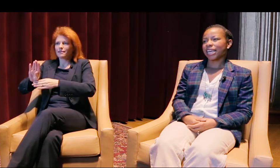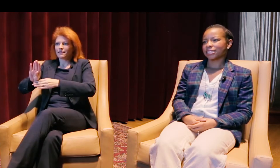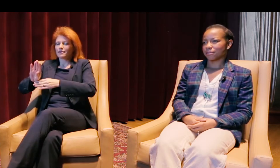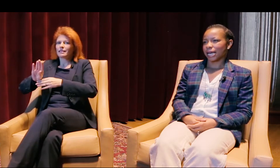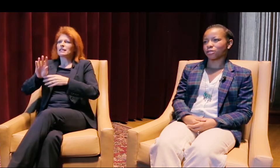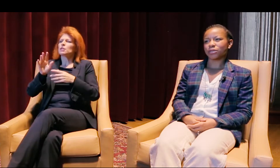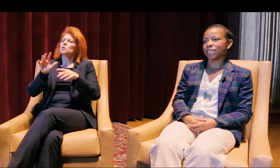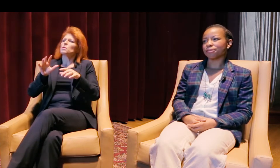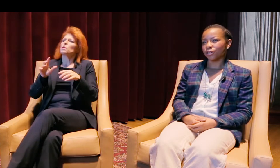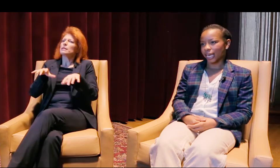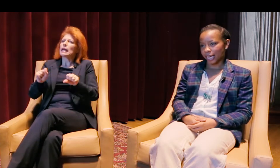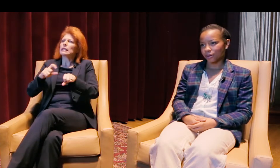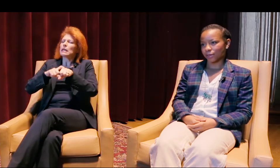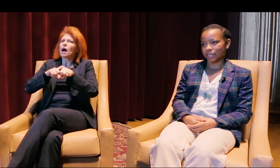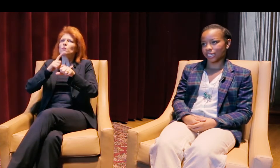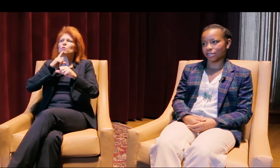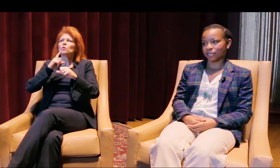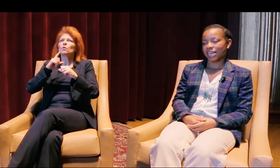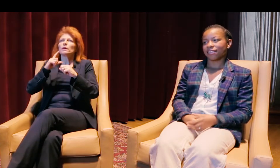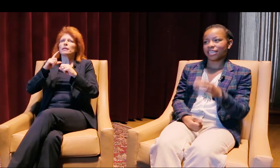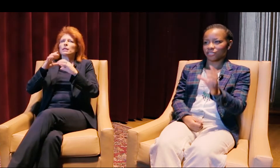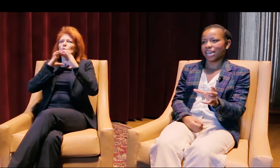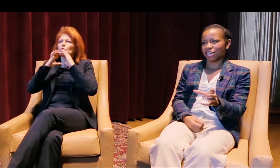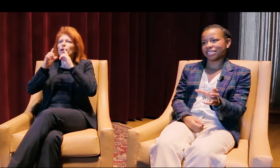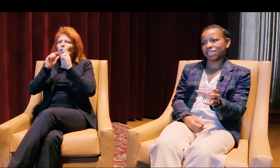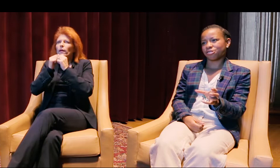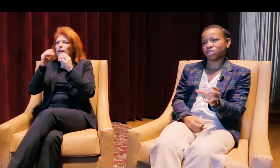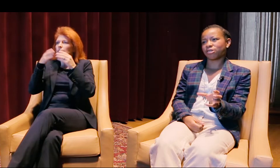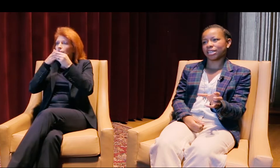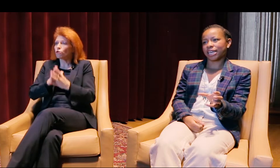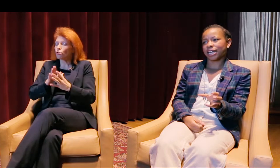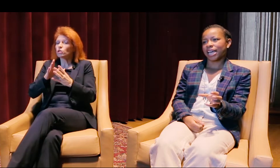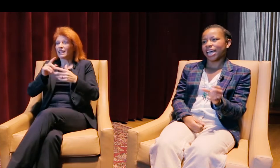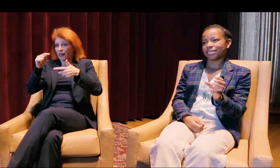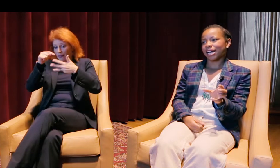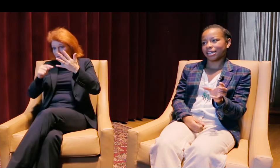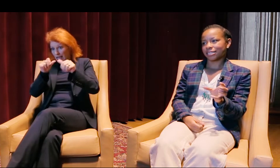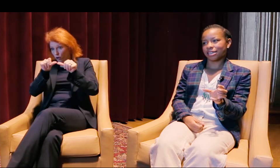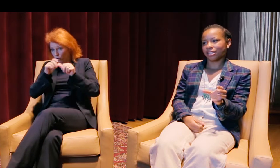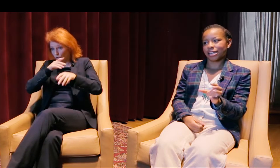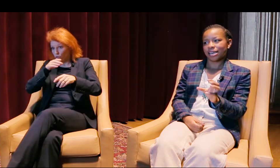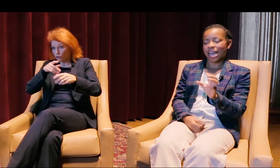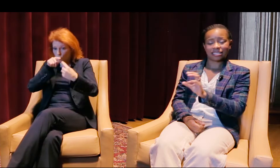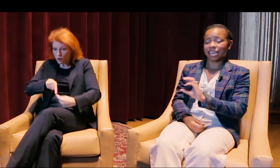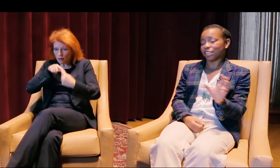taking some time to really communicate with the leaders. These are the areas that you are struggling and it's not necessarily, it has nothing